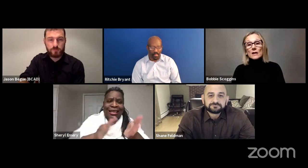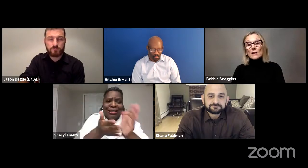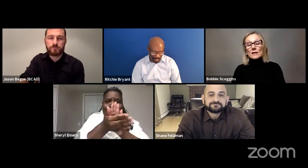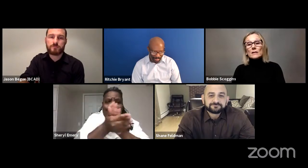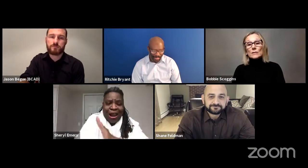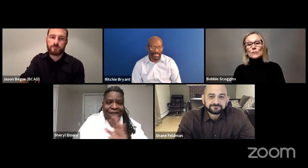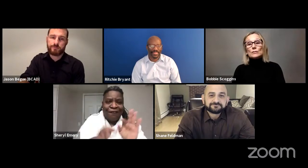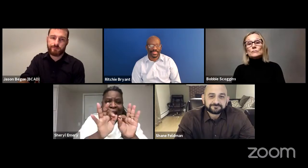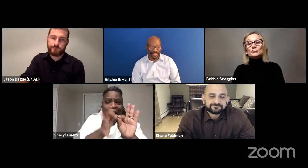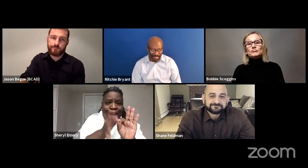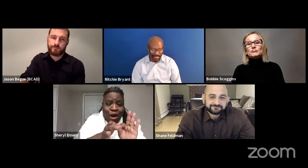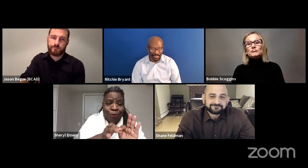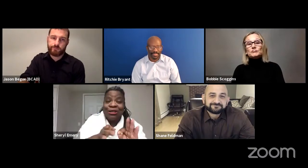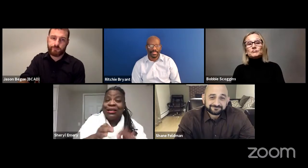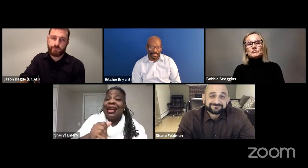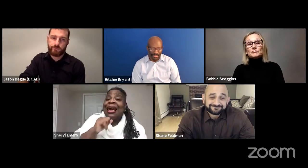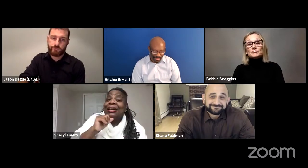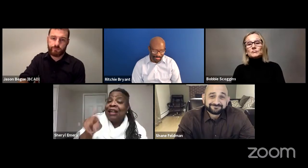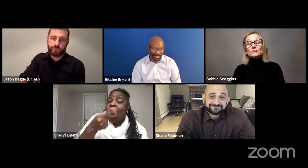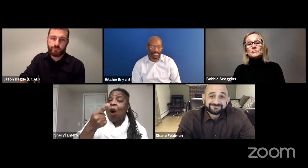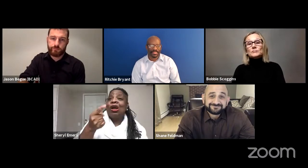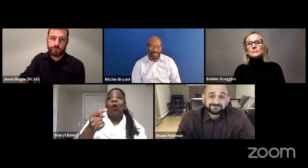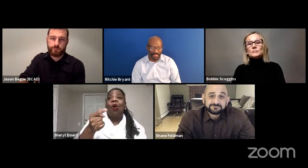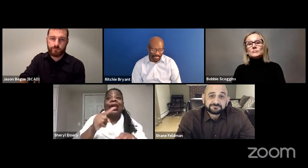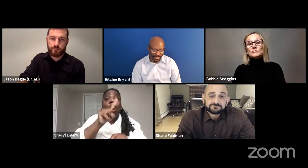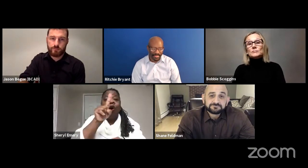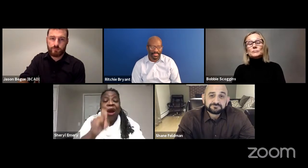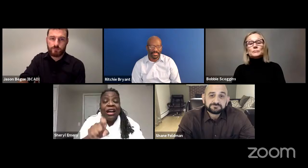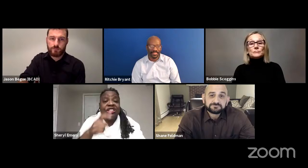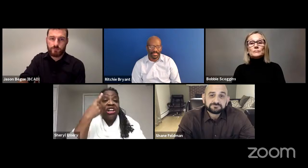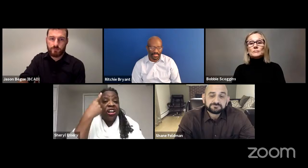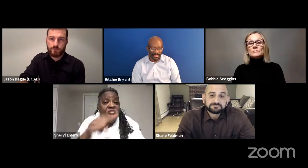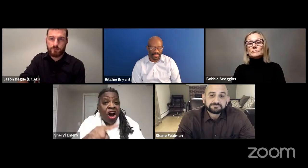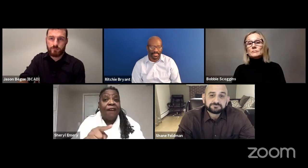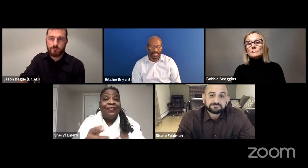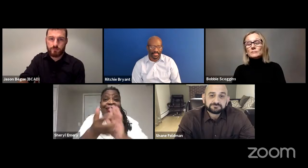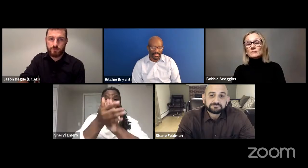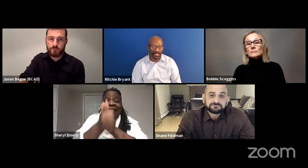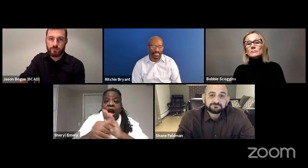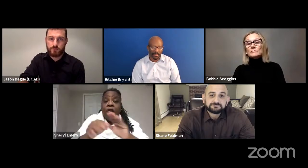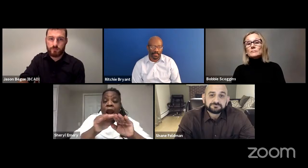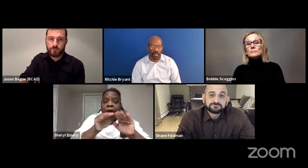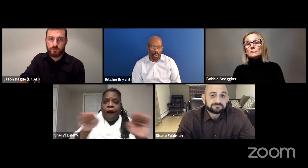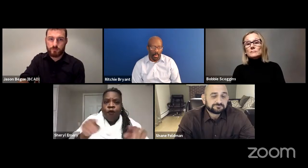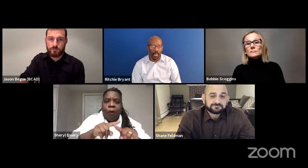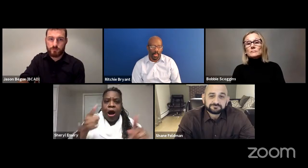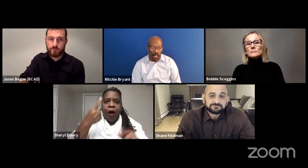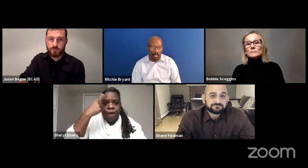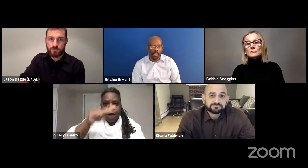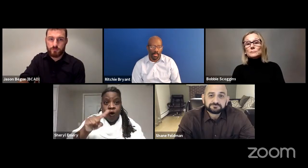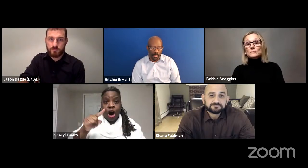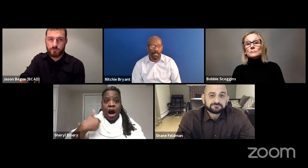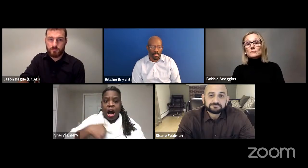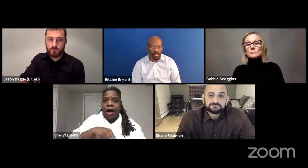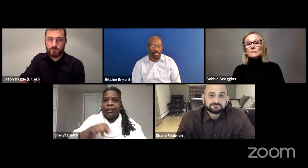have language, who really needed those qualified language models for their interpreters. Not